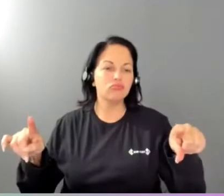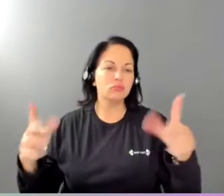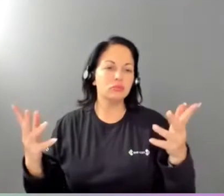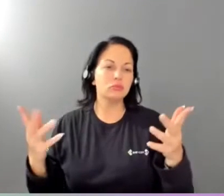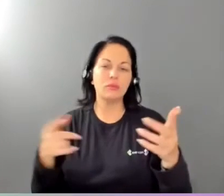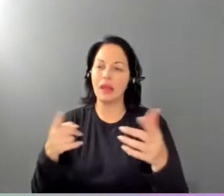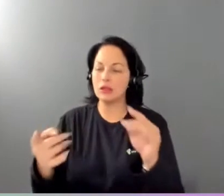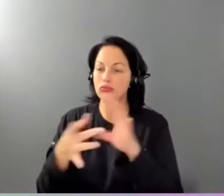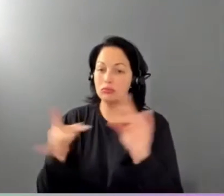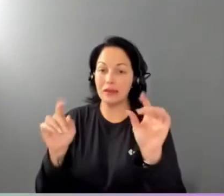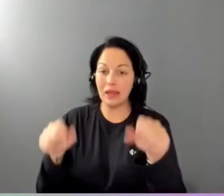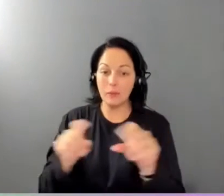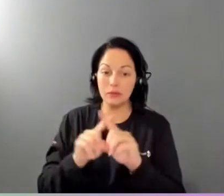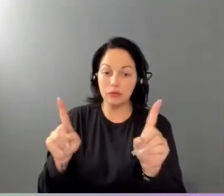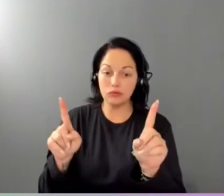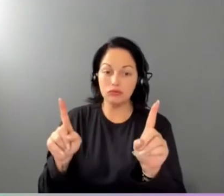these dimensions and the sub